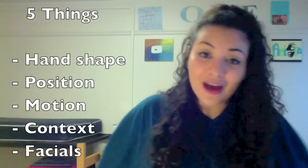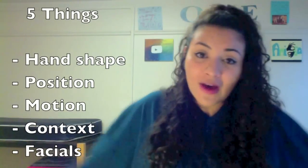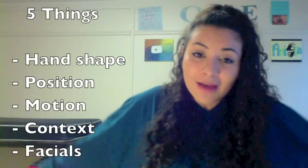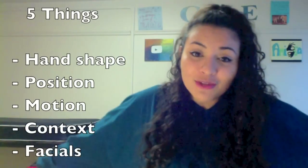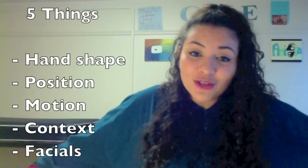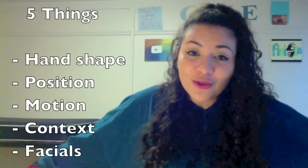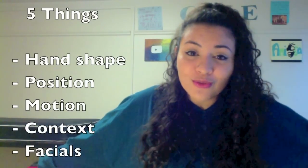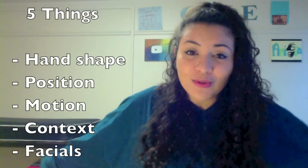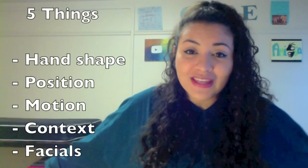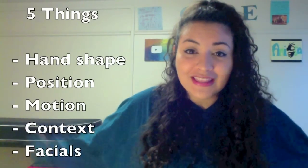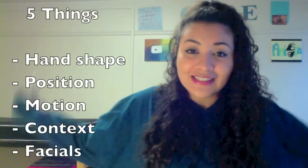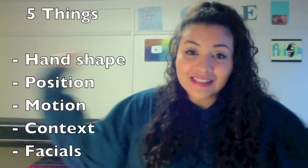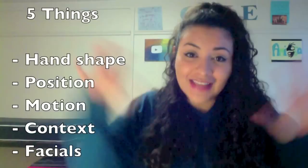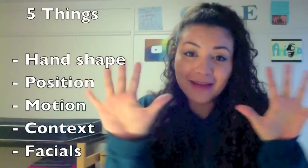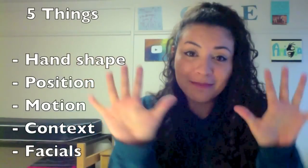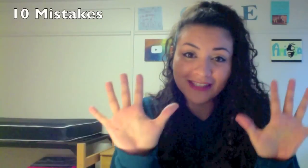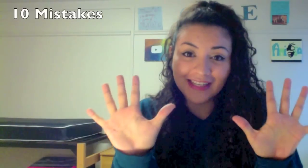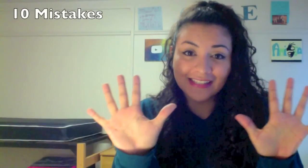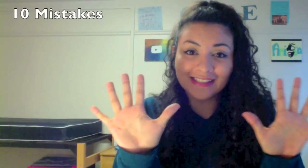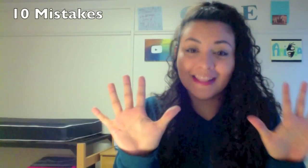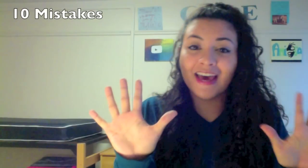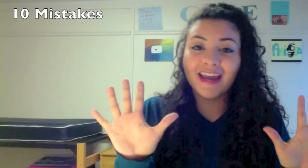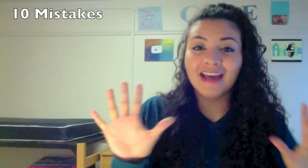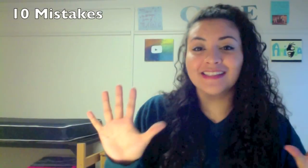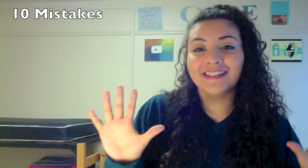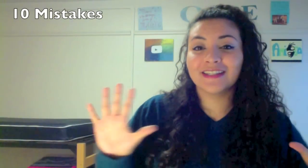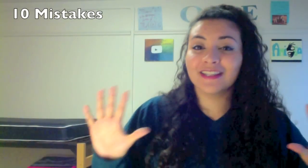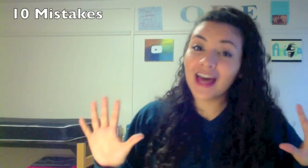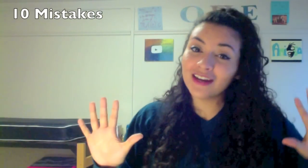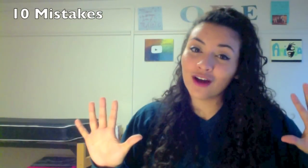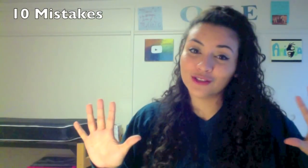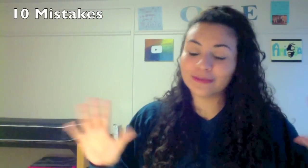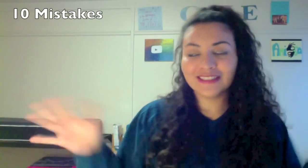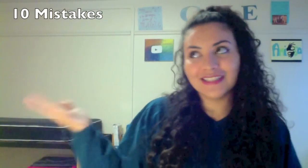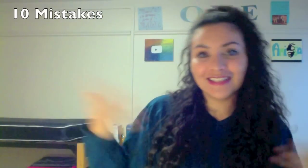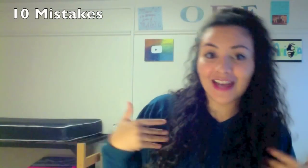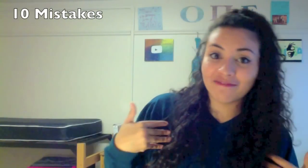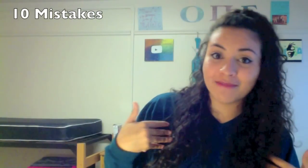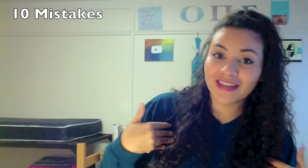too. Now I'm going to go through and list 10 mistakes thatI see a lot. Also mistakes